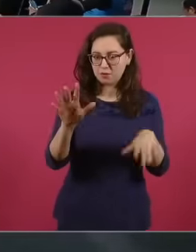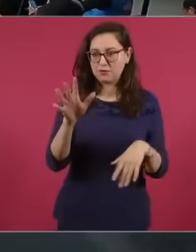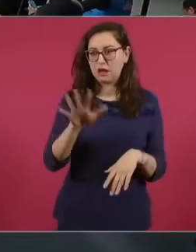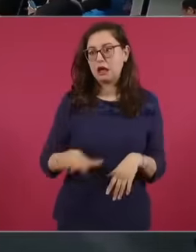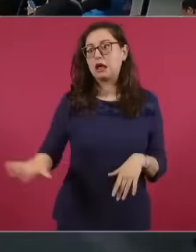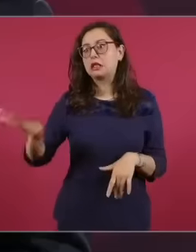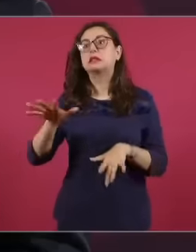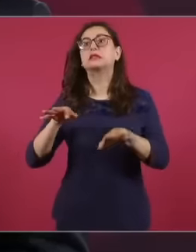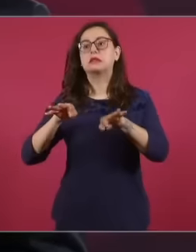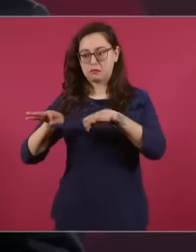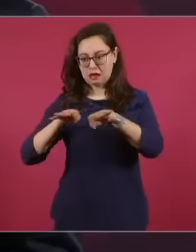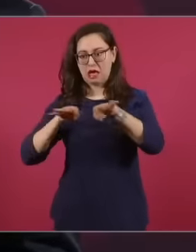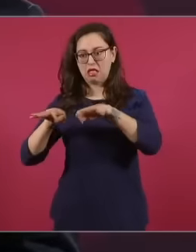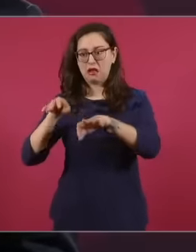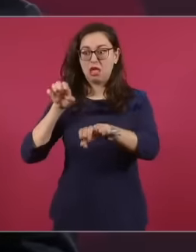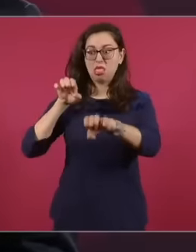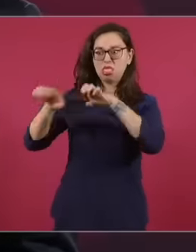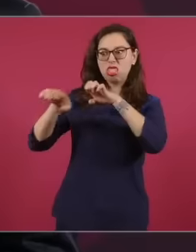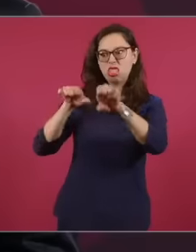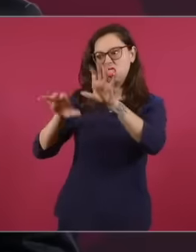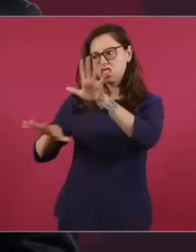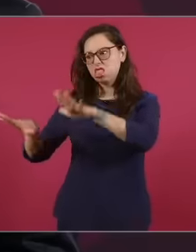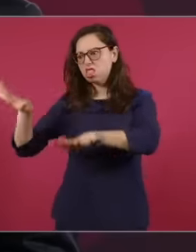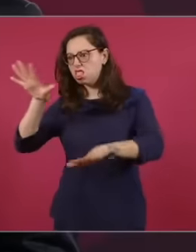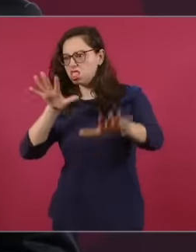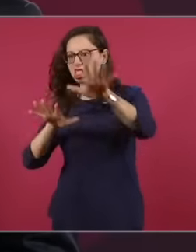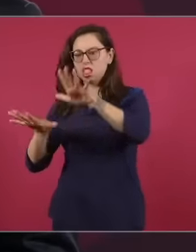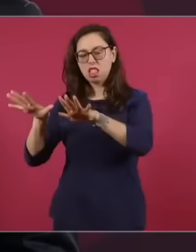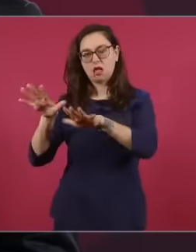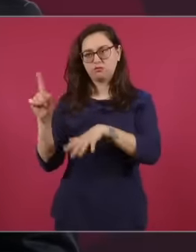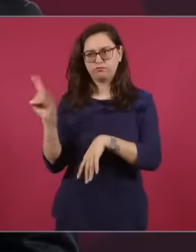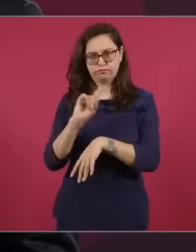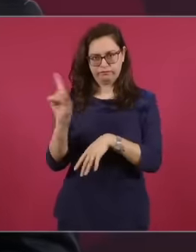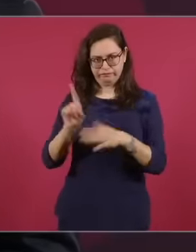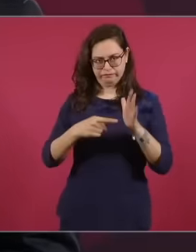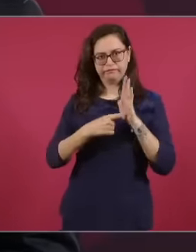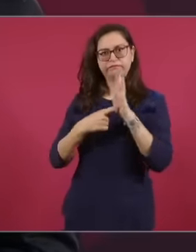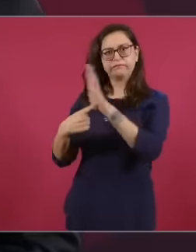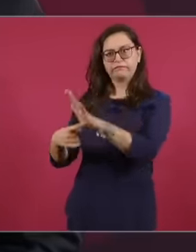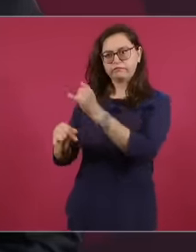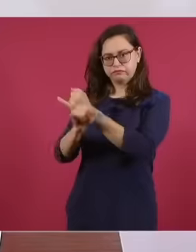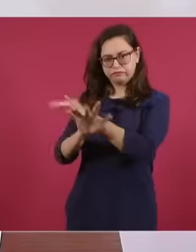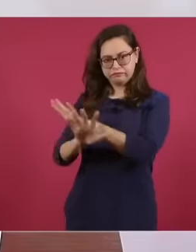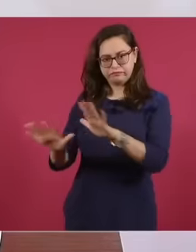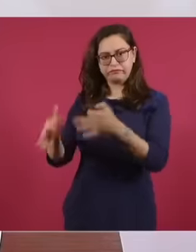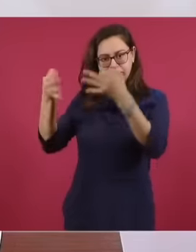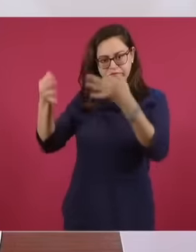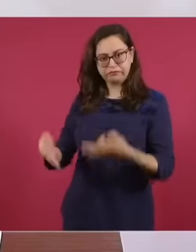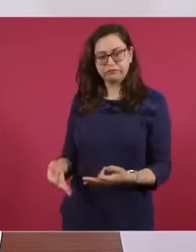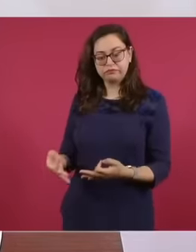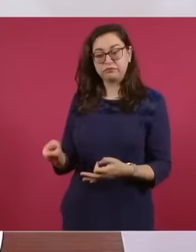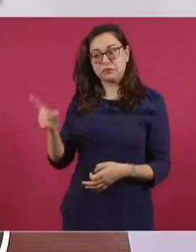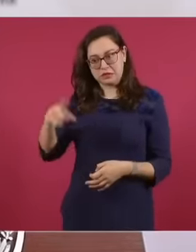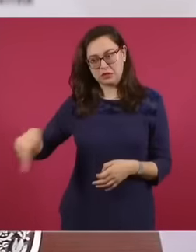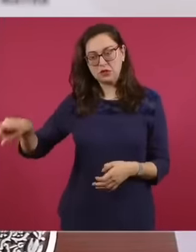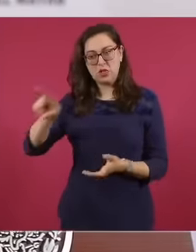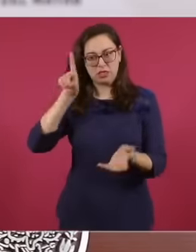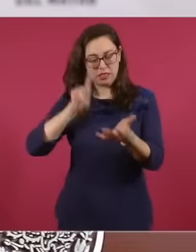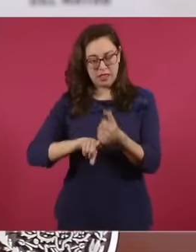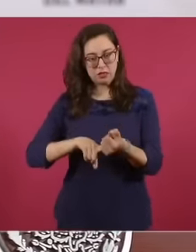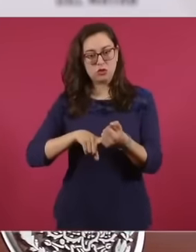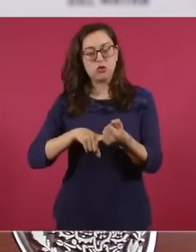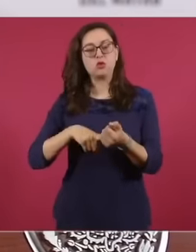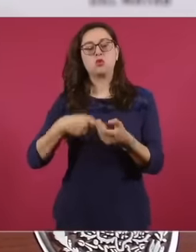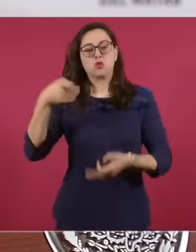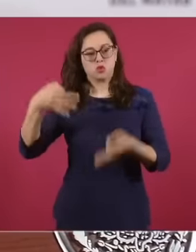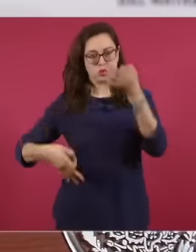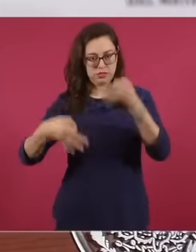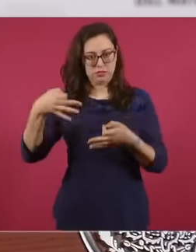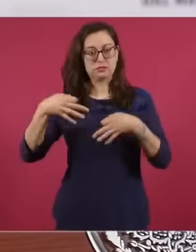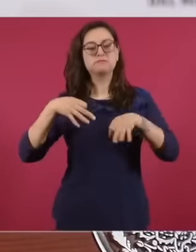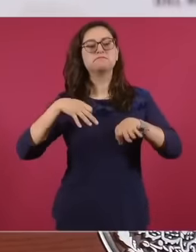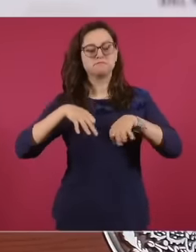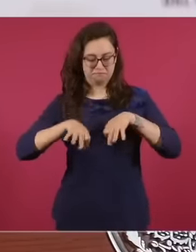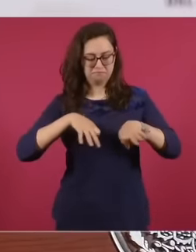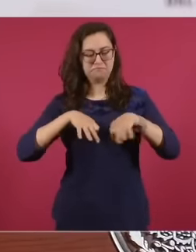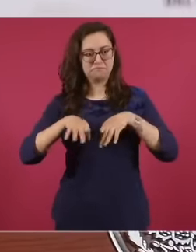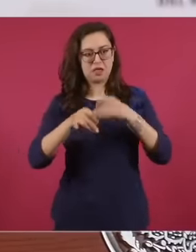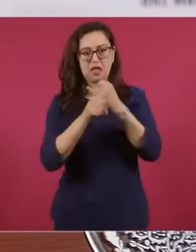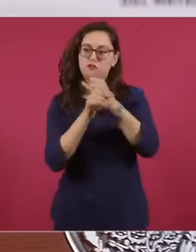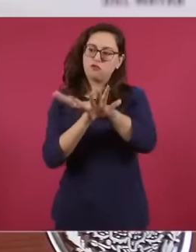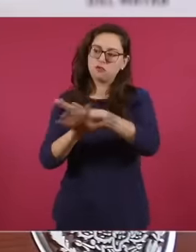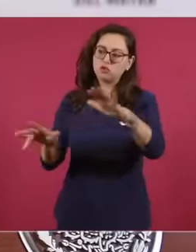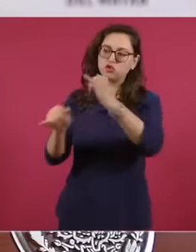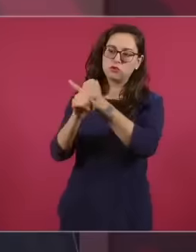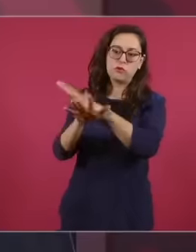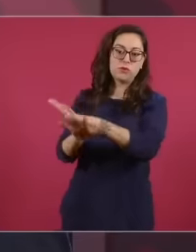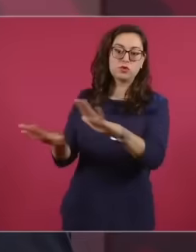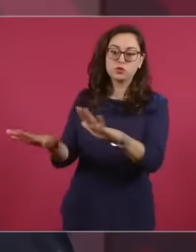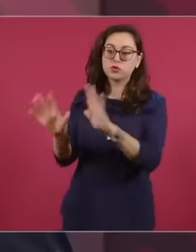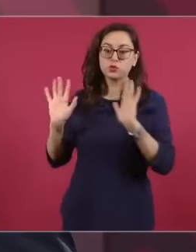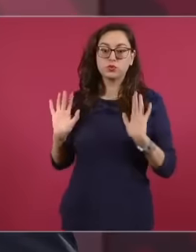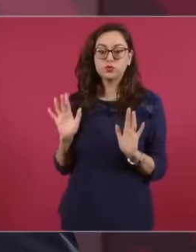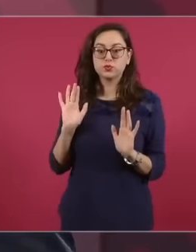workers so that the workers of the judiciary have information we are not